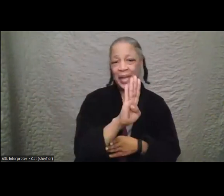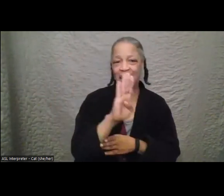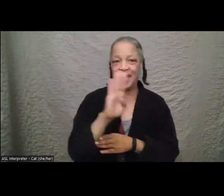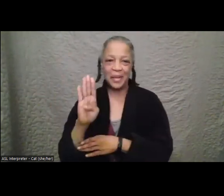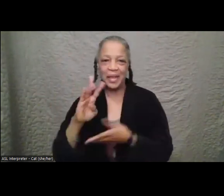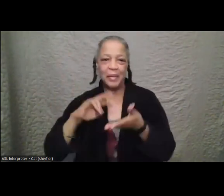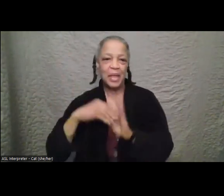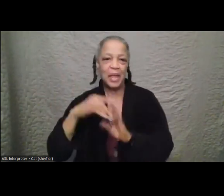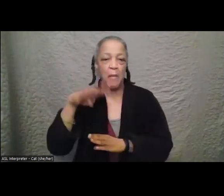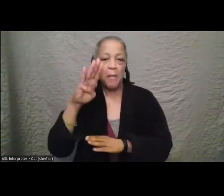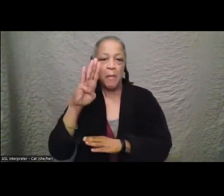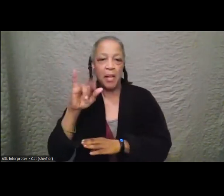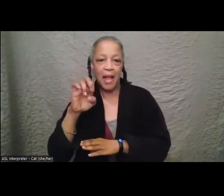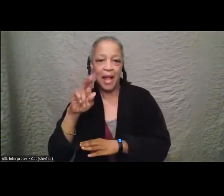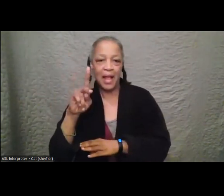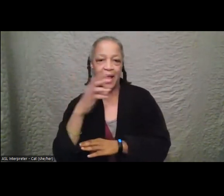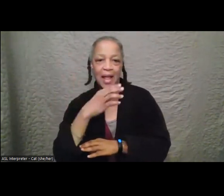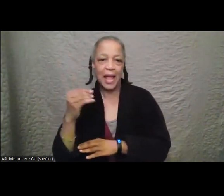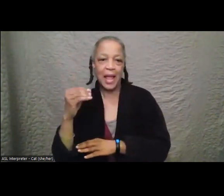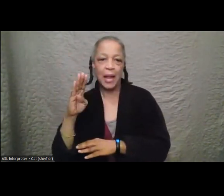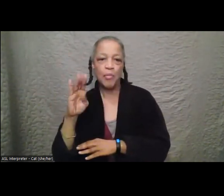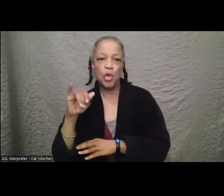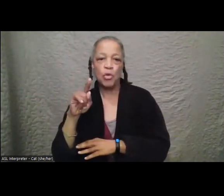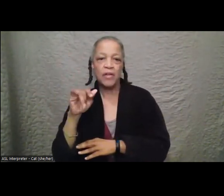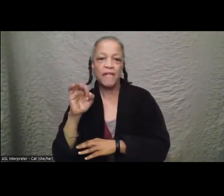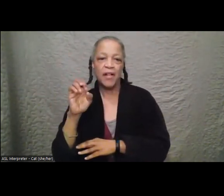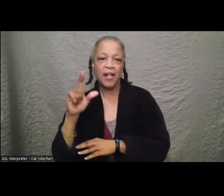Thank you for that , Cheryl.